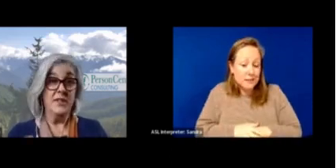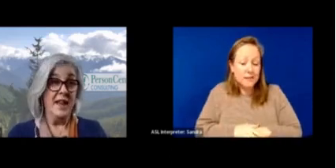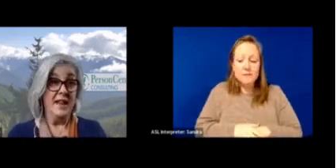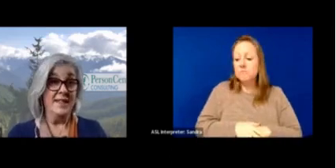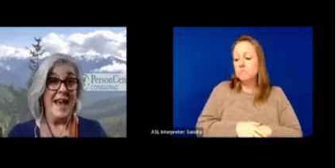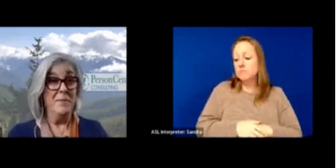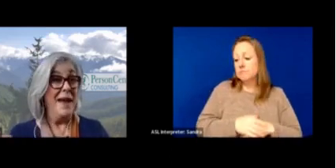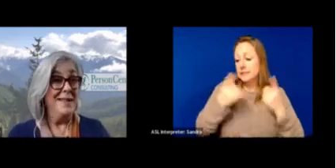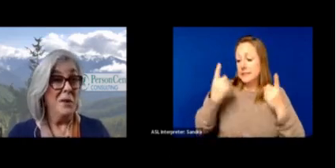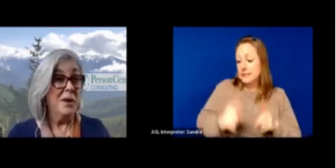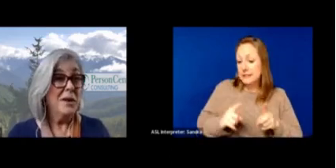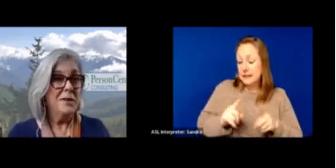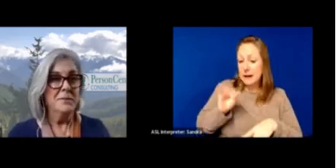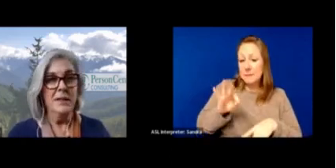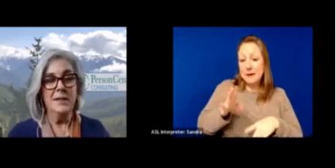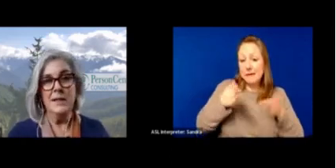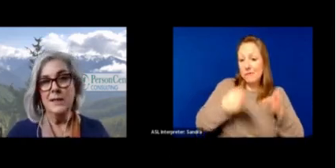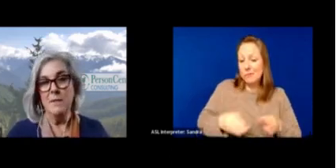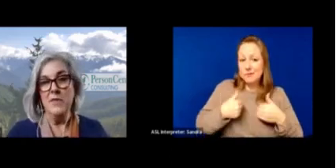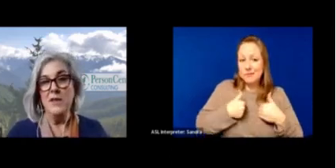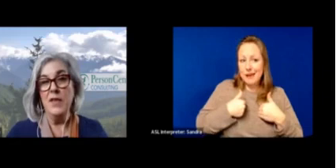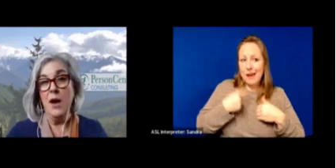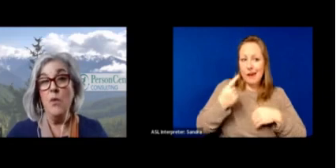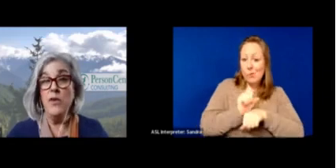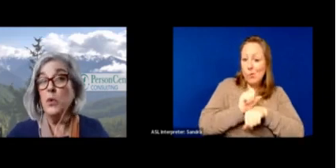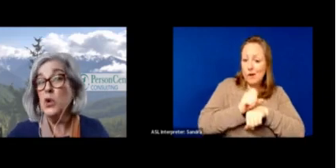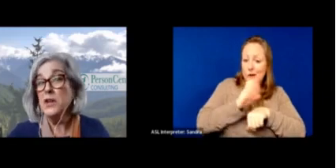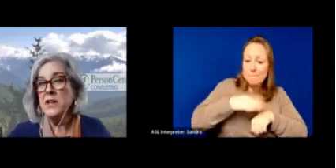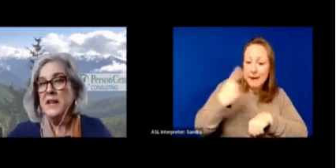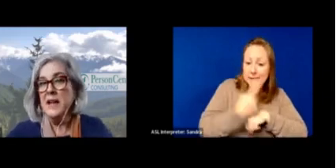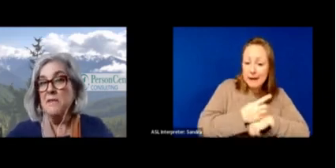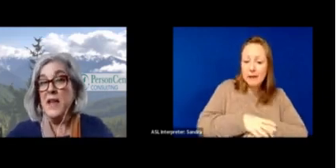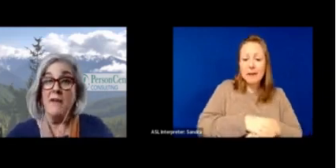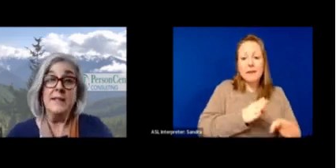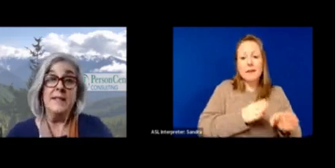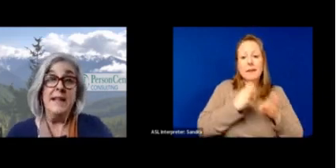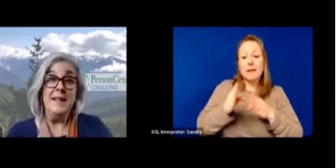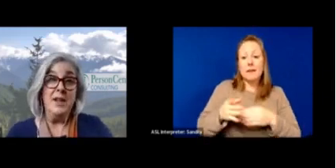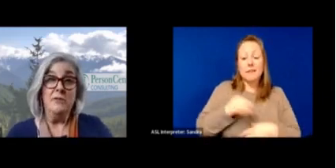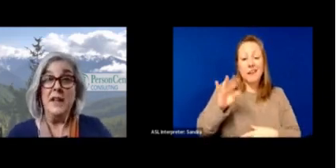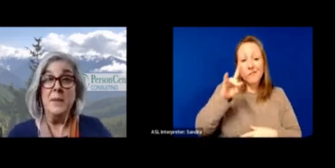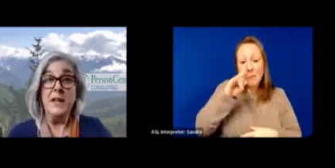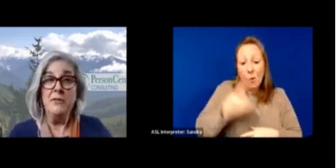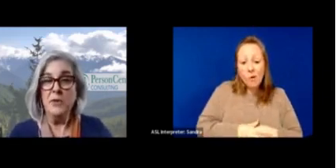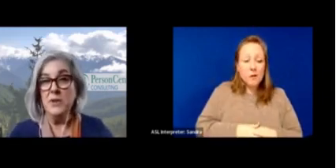person has had a bad day at work? Is this something that when they're bored, if they haven't seen their family for